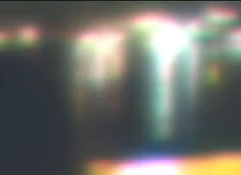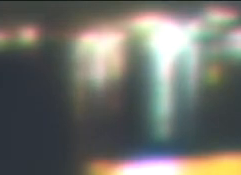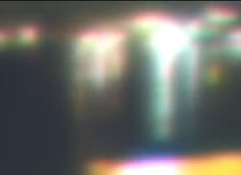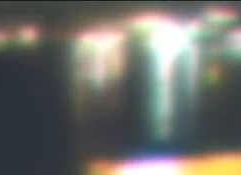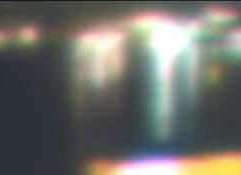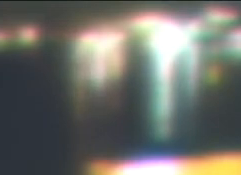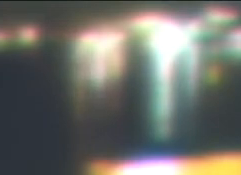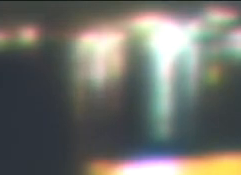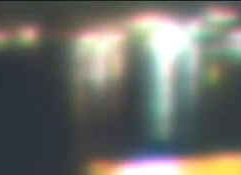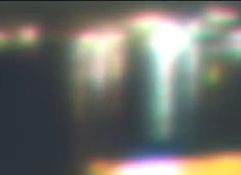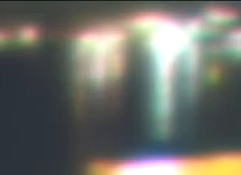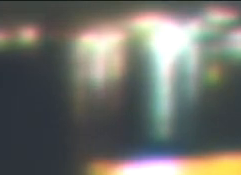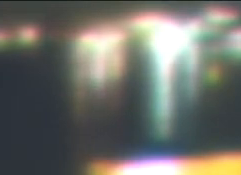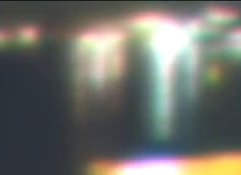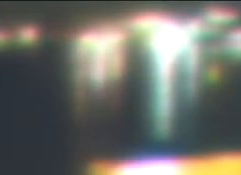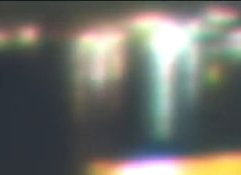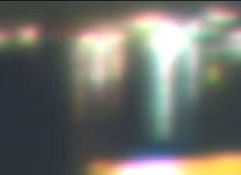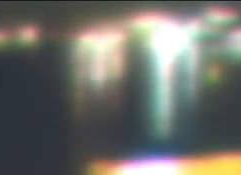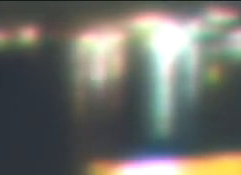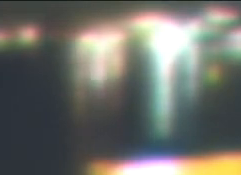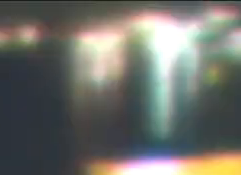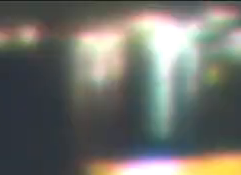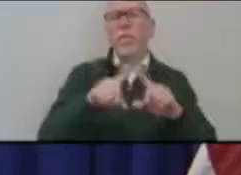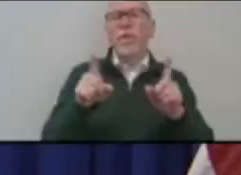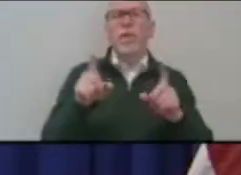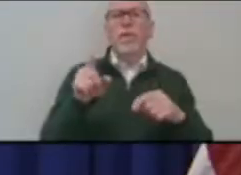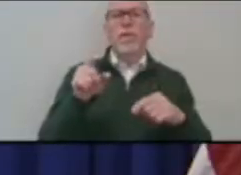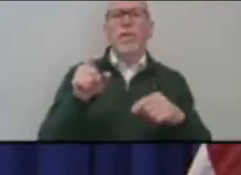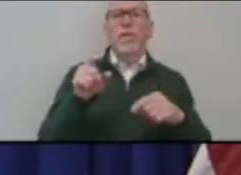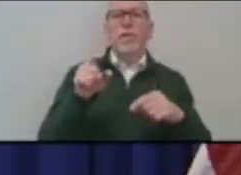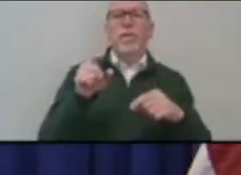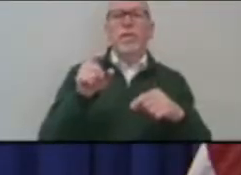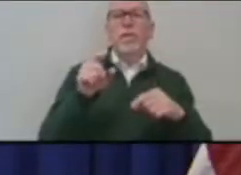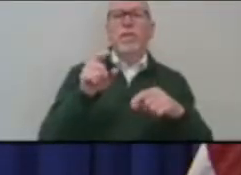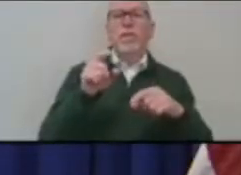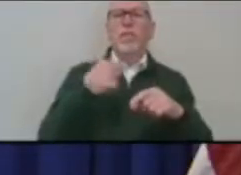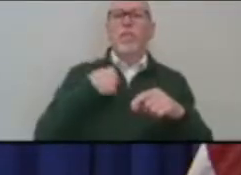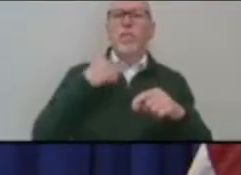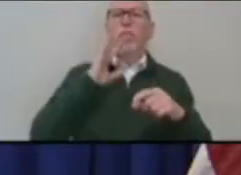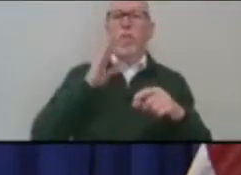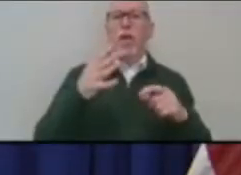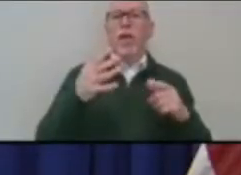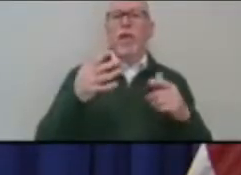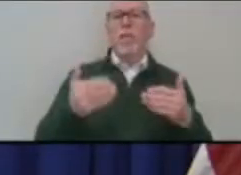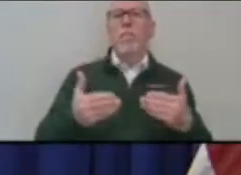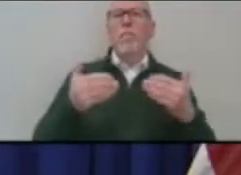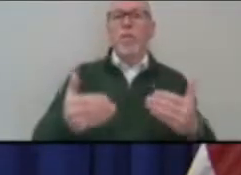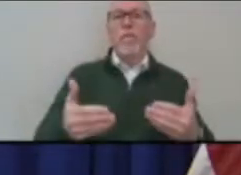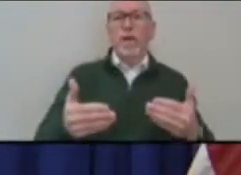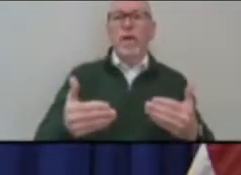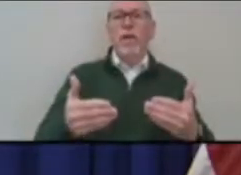the green light to administer vaccines in stock to the most vulnerable population. Eyewitness news Brendan Martin